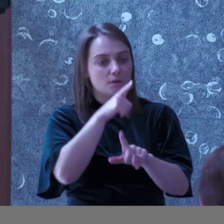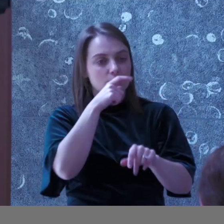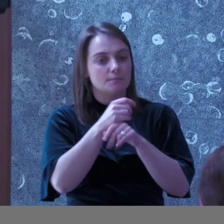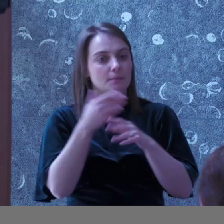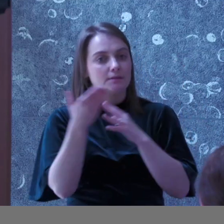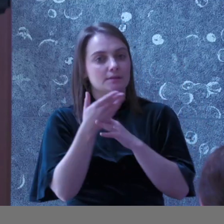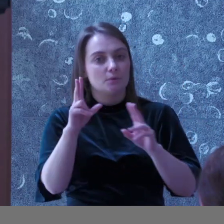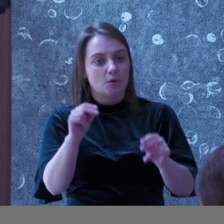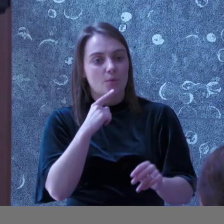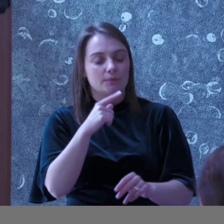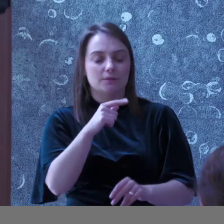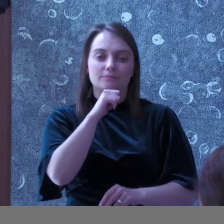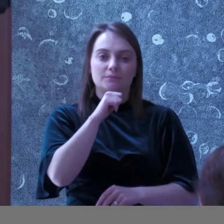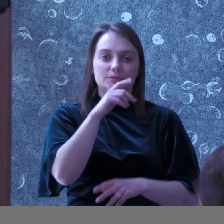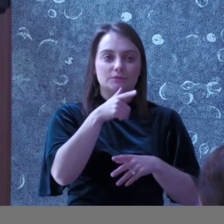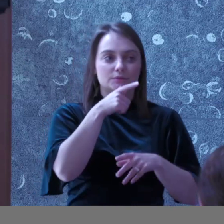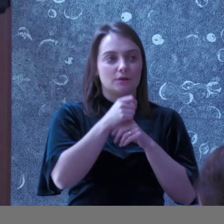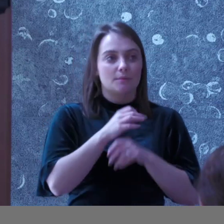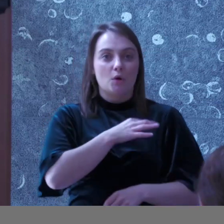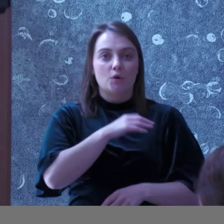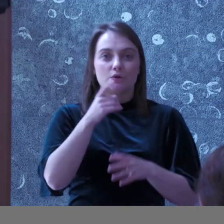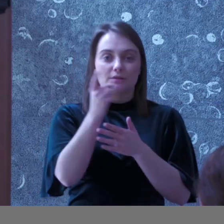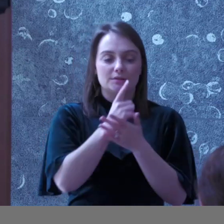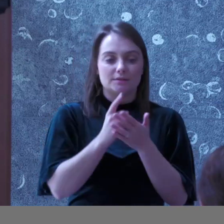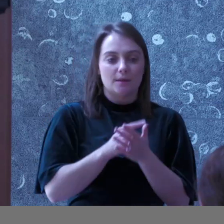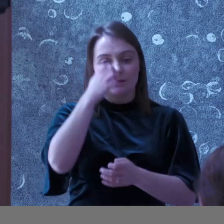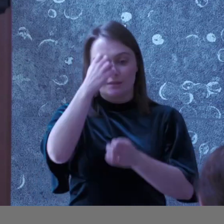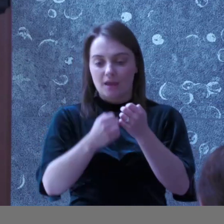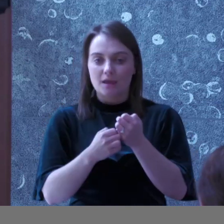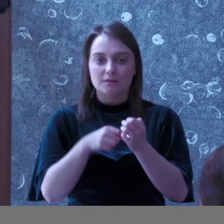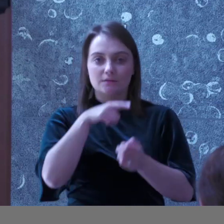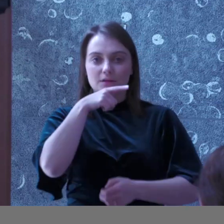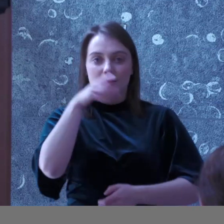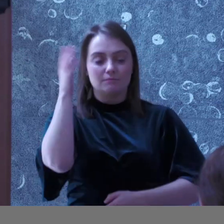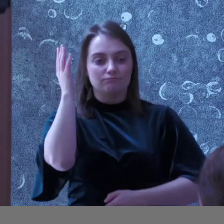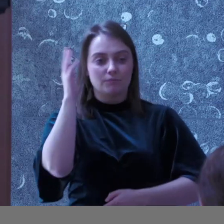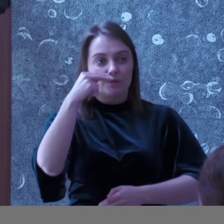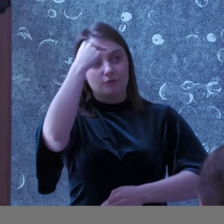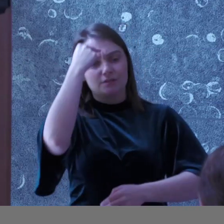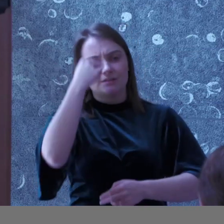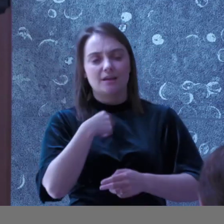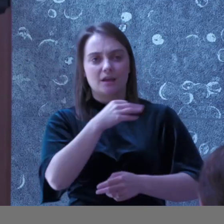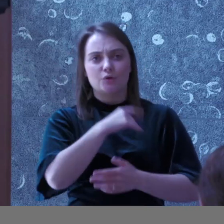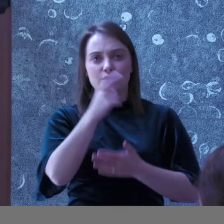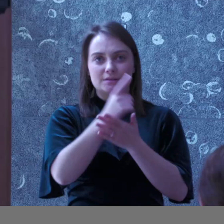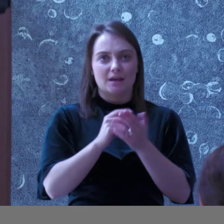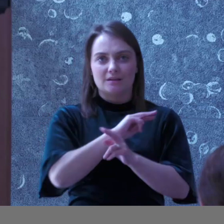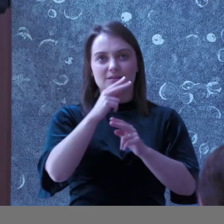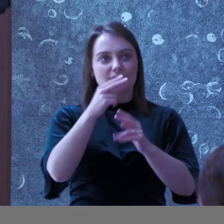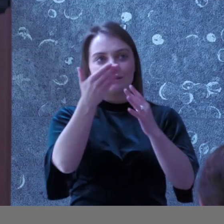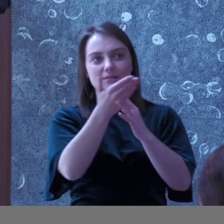design but at the end of those talks they will understand it's not just making things pretty,